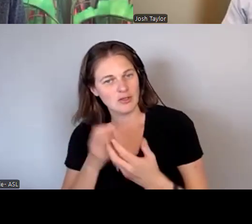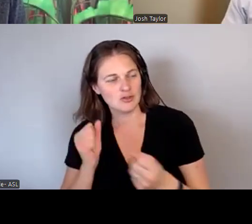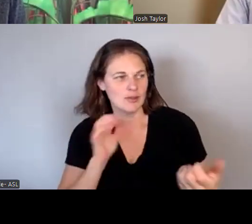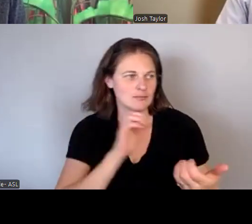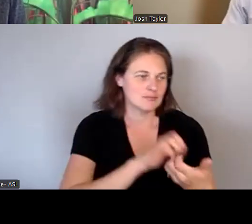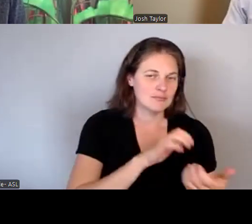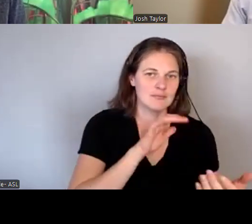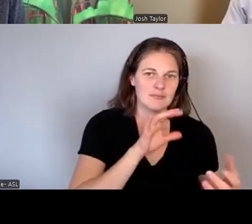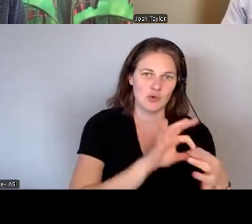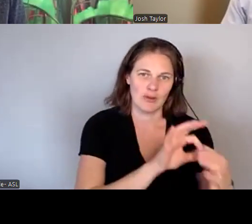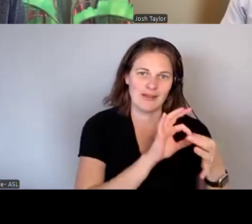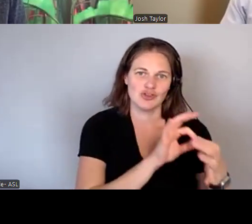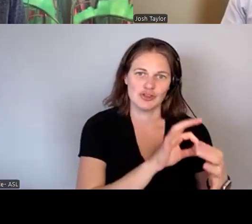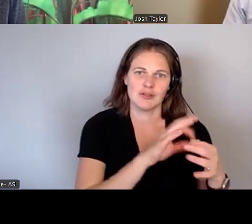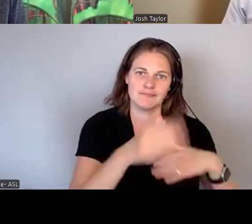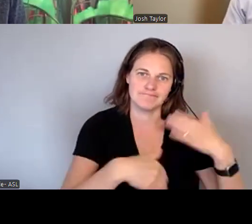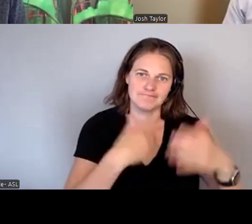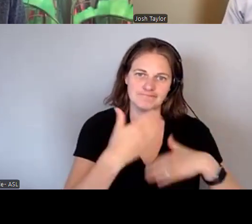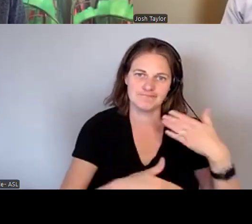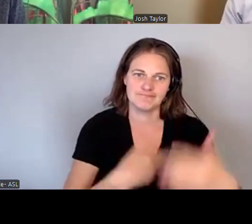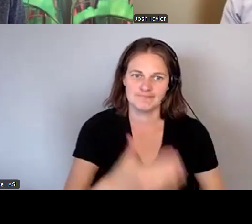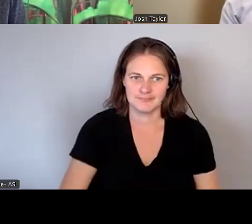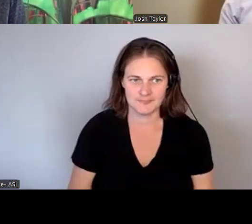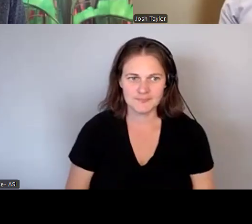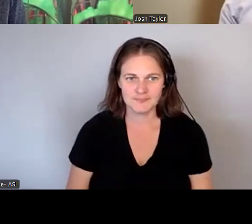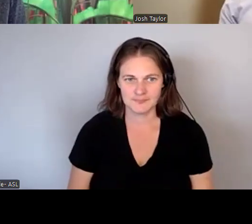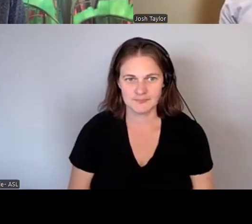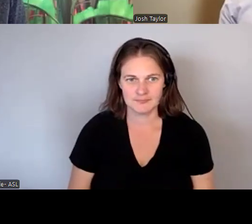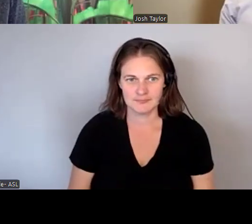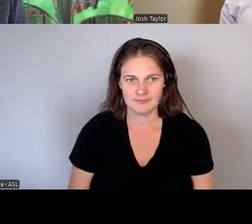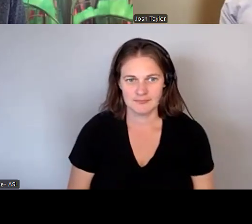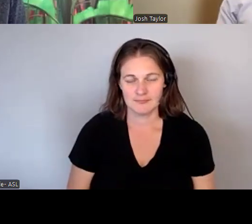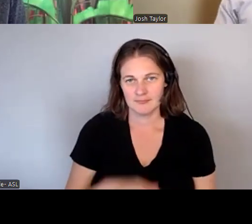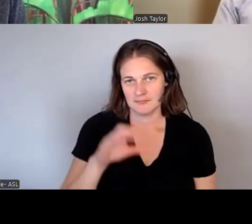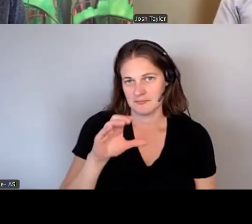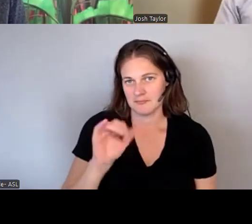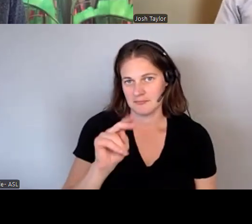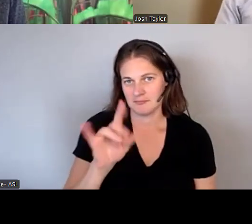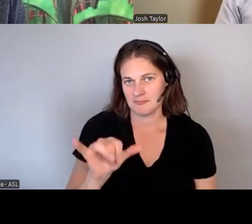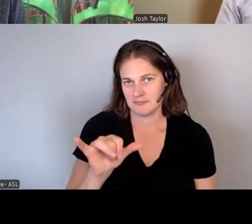and build that culture. Okay. I think you may have answered, I'll let you add to it though,